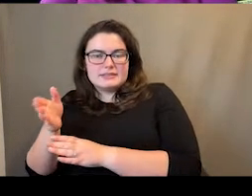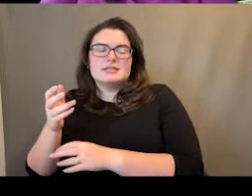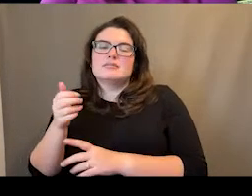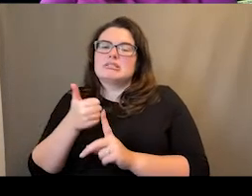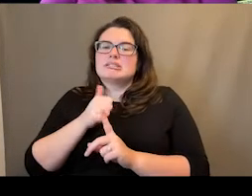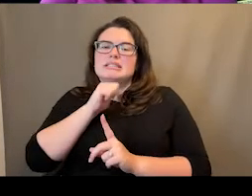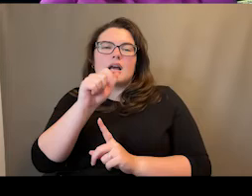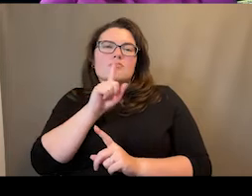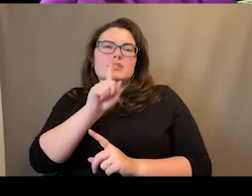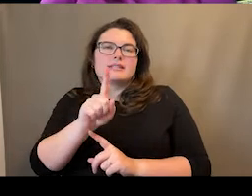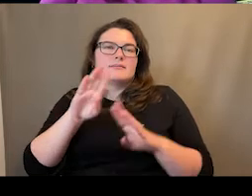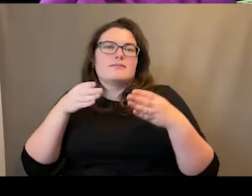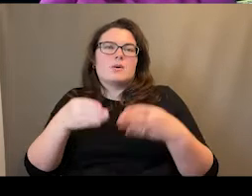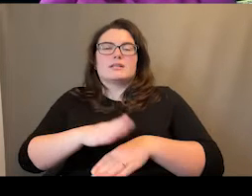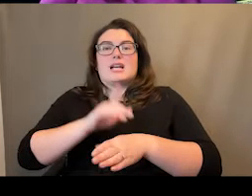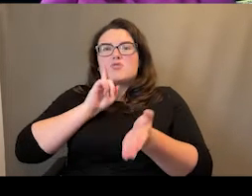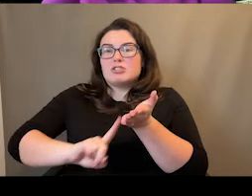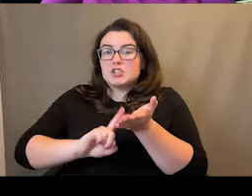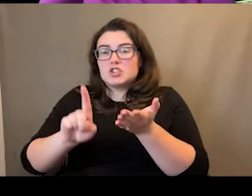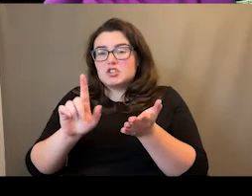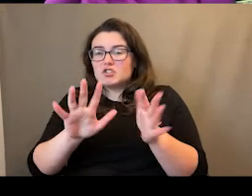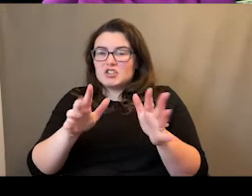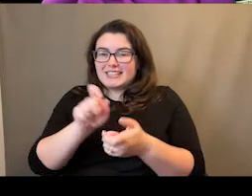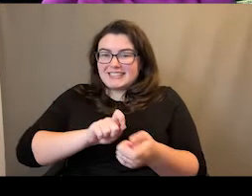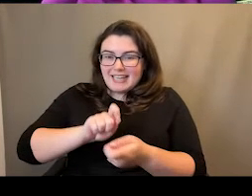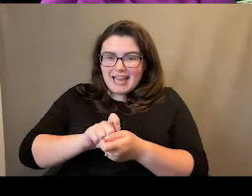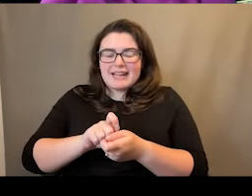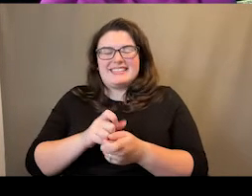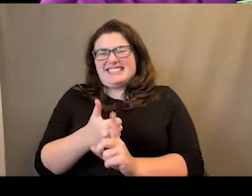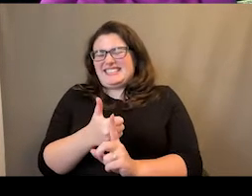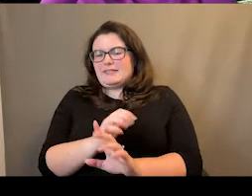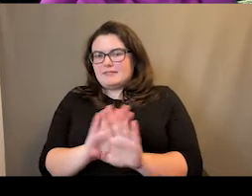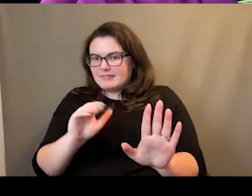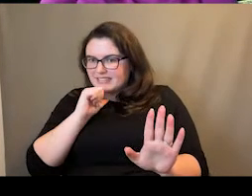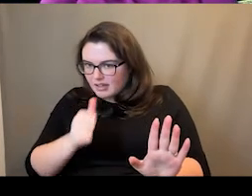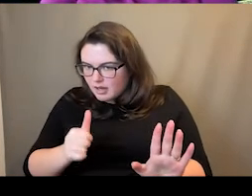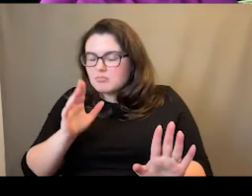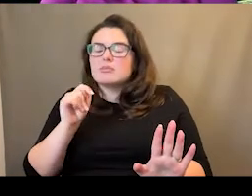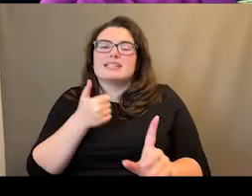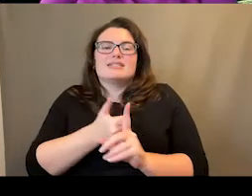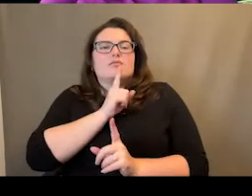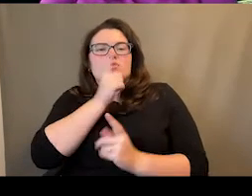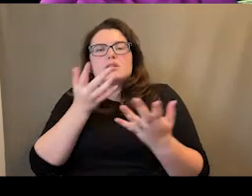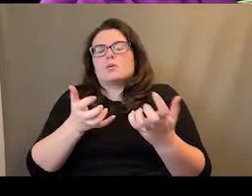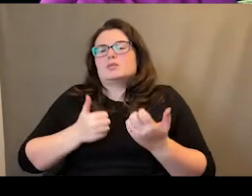research per se or research in and of itself. It really wants to support networks that foster